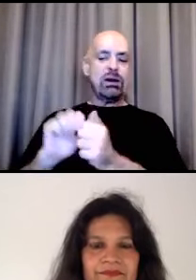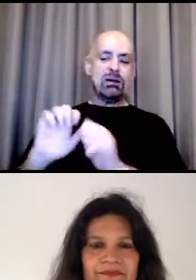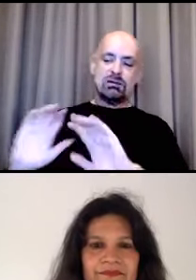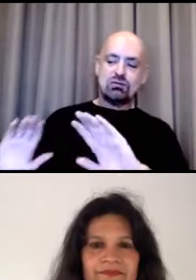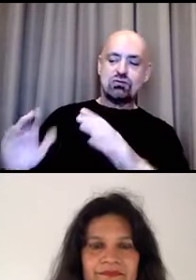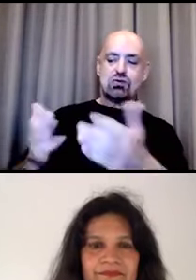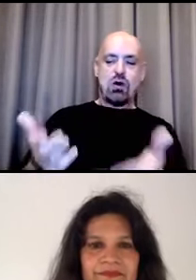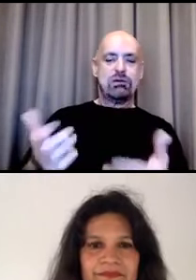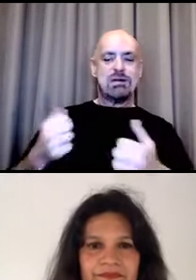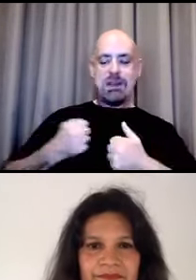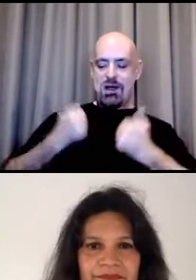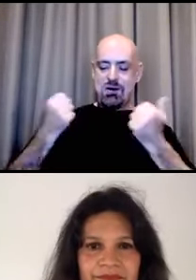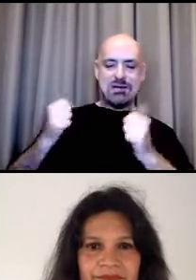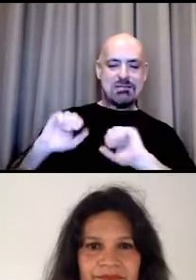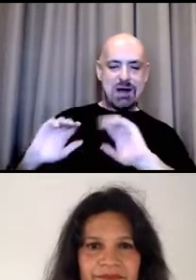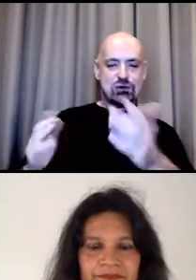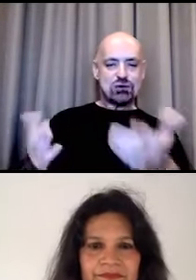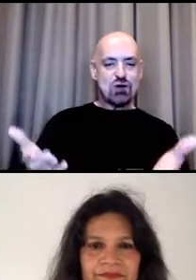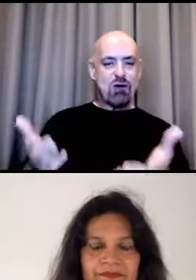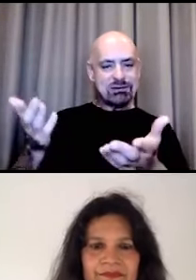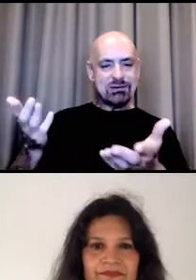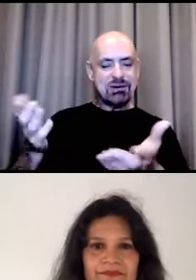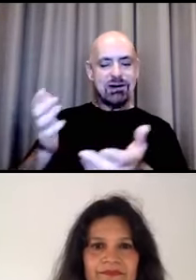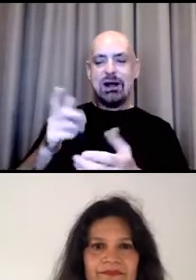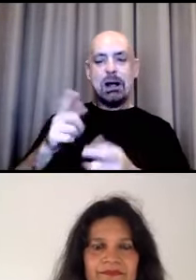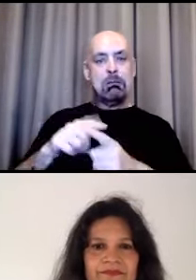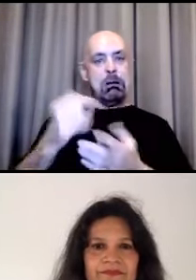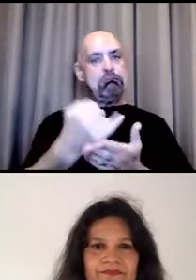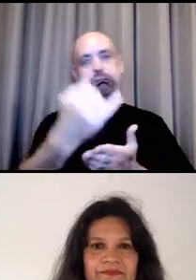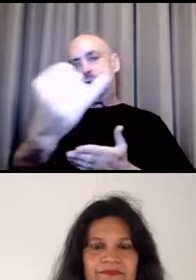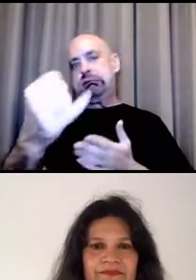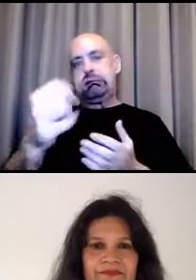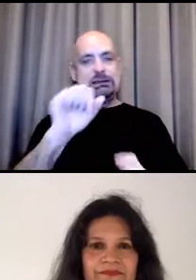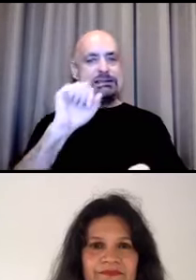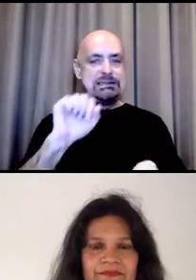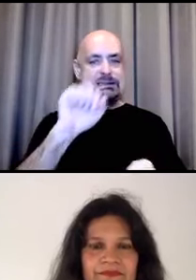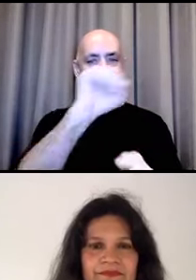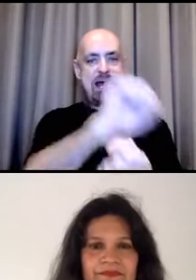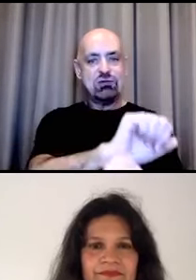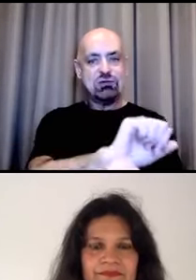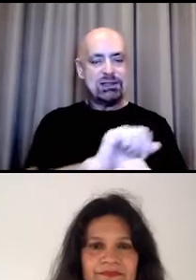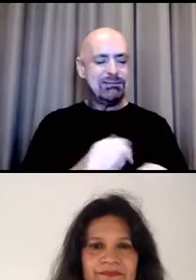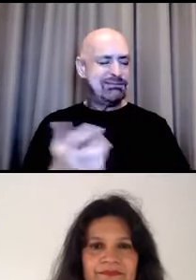have no way of checking assuming